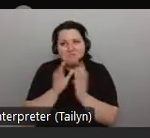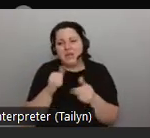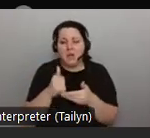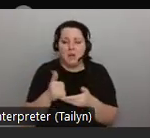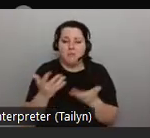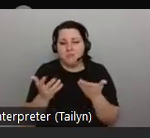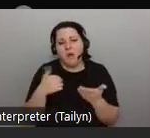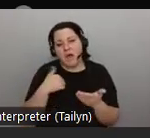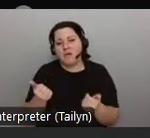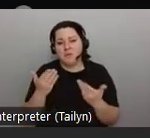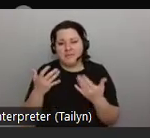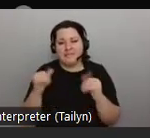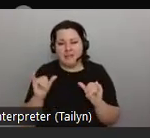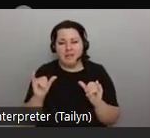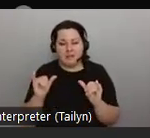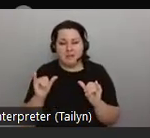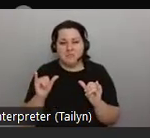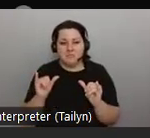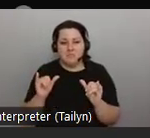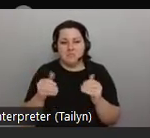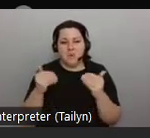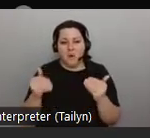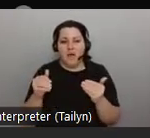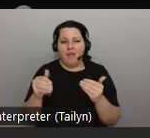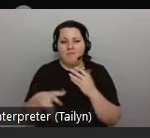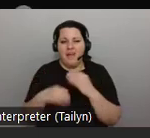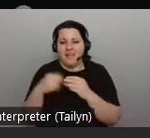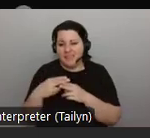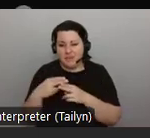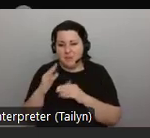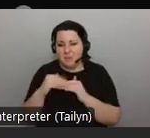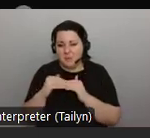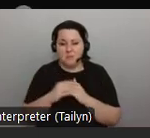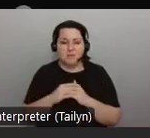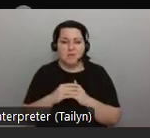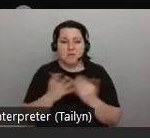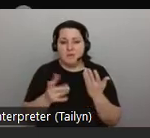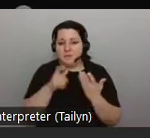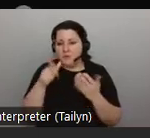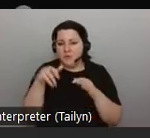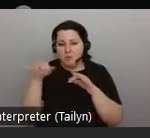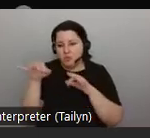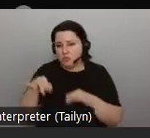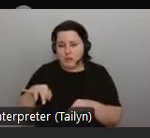it can be helpful, so I would recommend that you do go to this and at least add